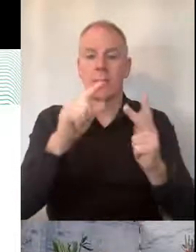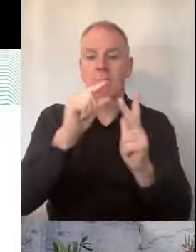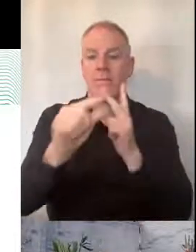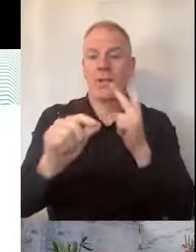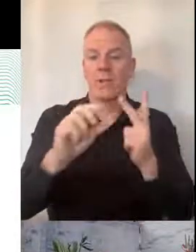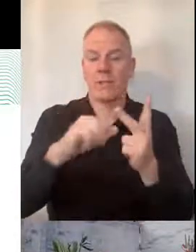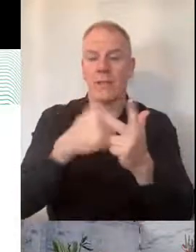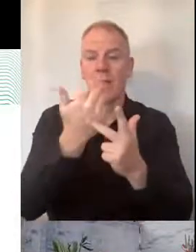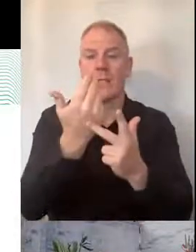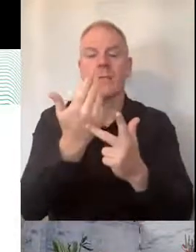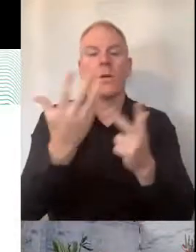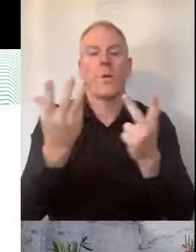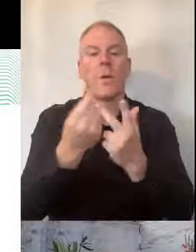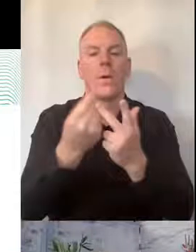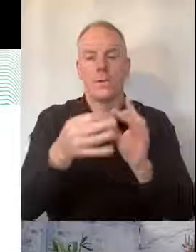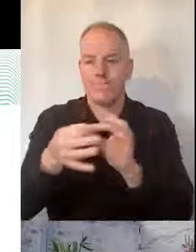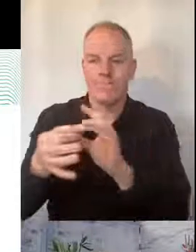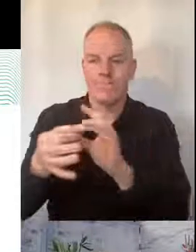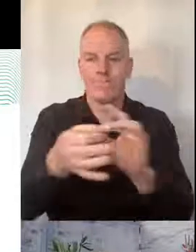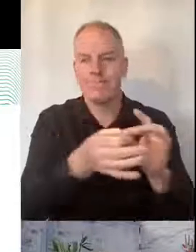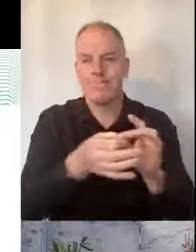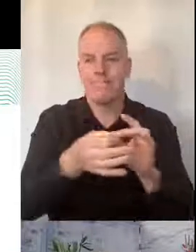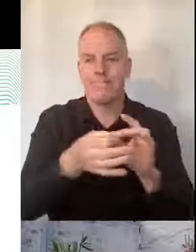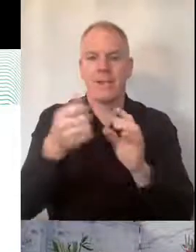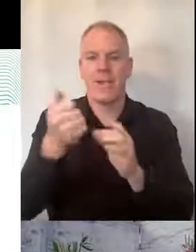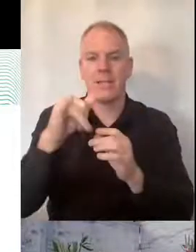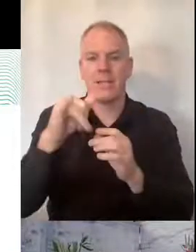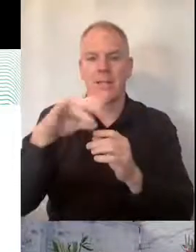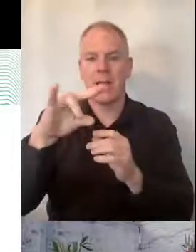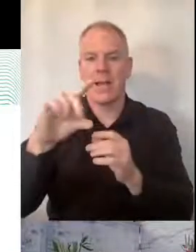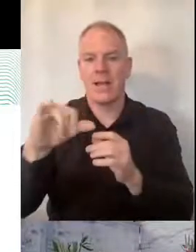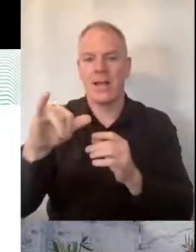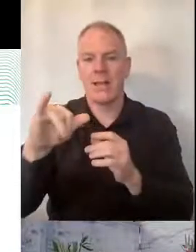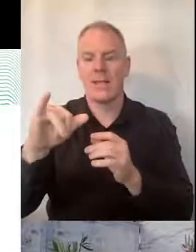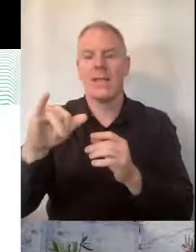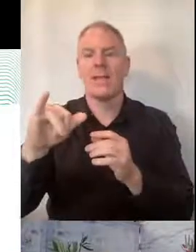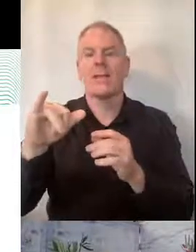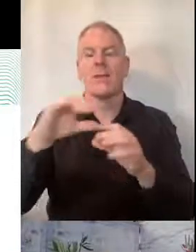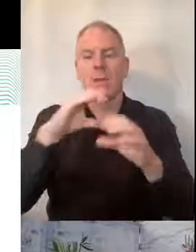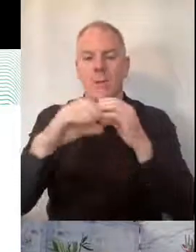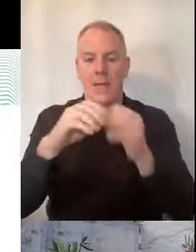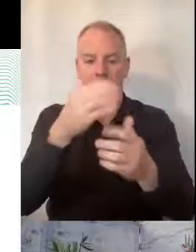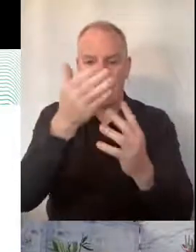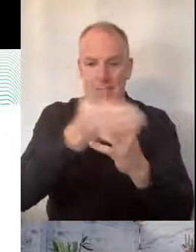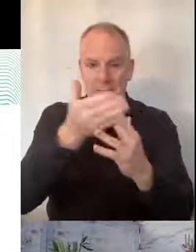Through building a JEDI community which stands for accessibility, justice, equity,